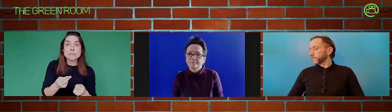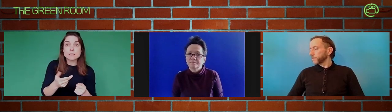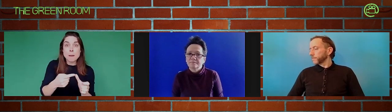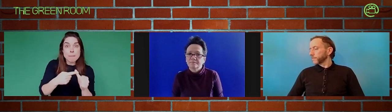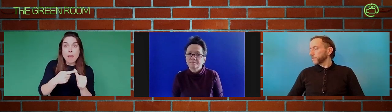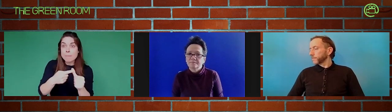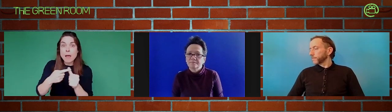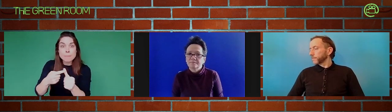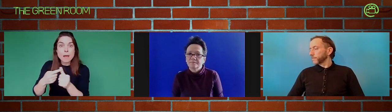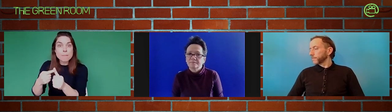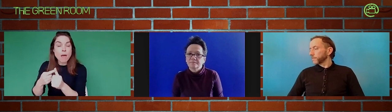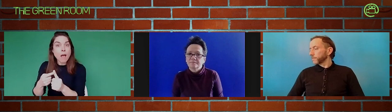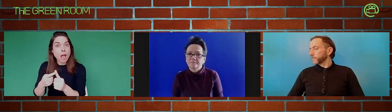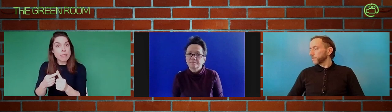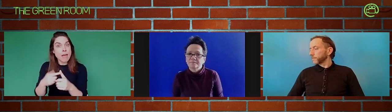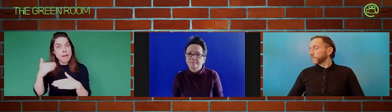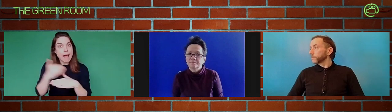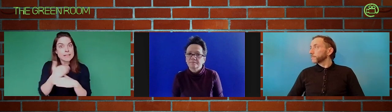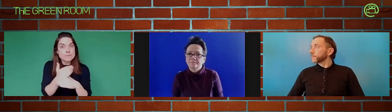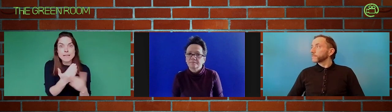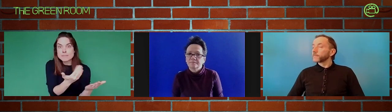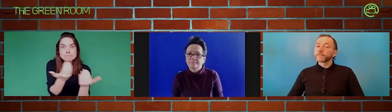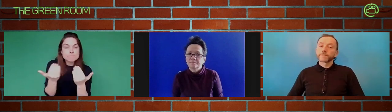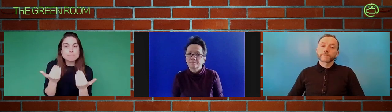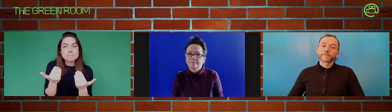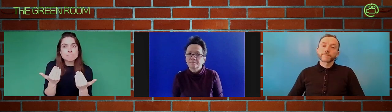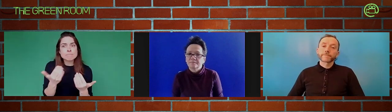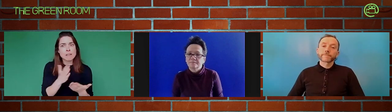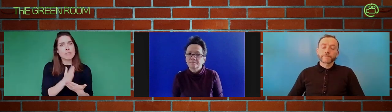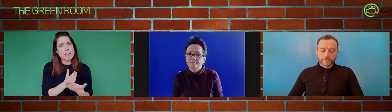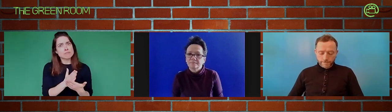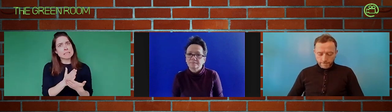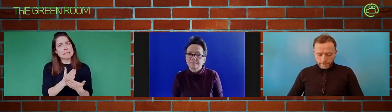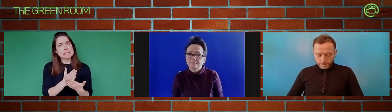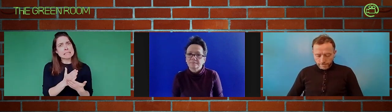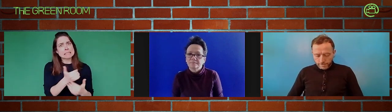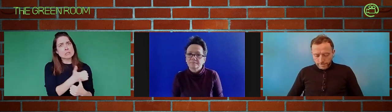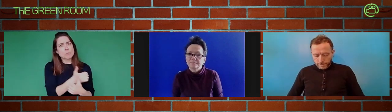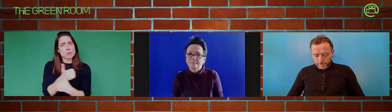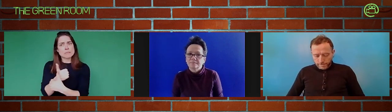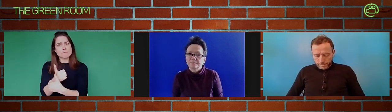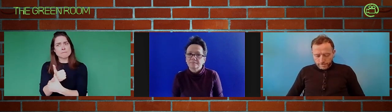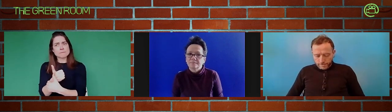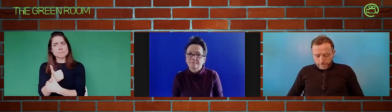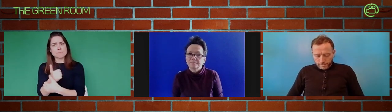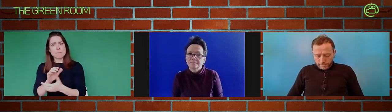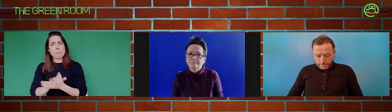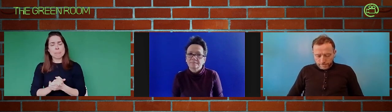point of view that they're hugely supportive to us. That's where I was diagnosed properly. I mean I was diagnosed